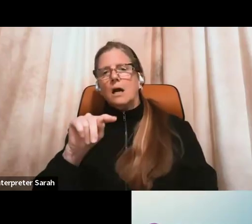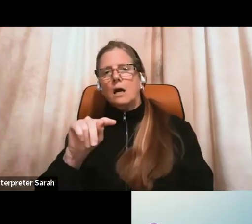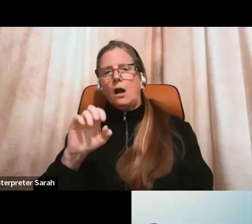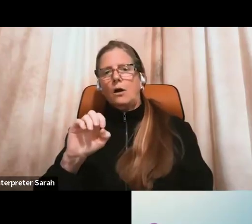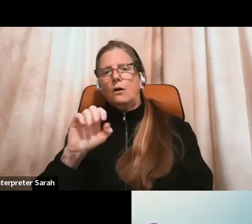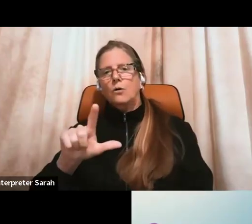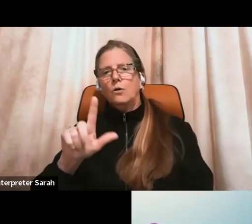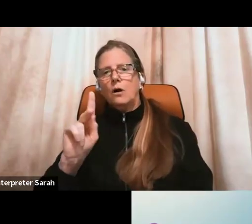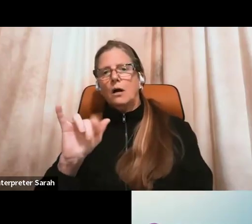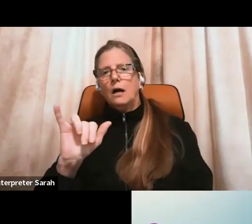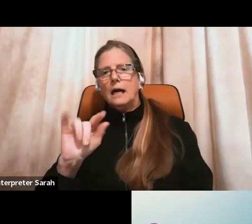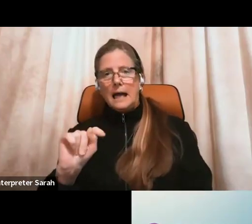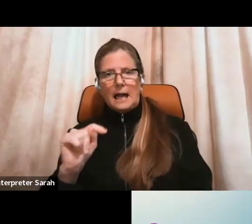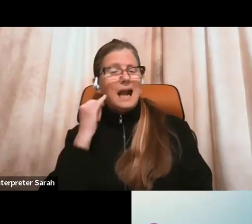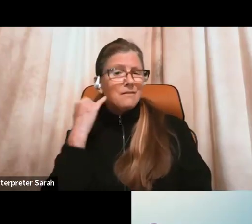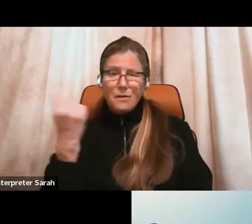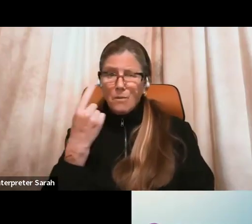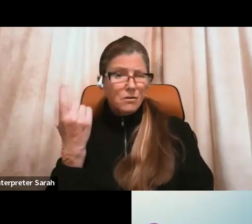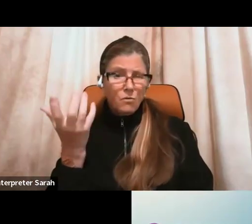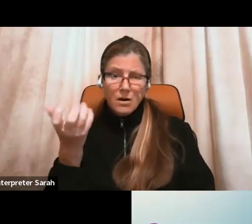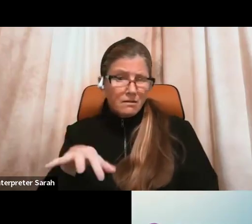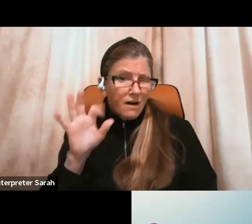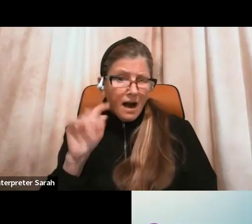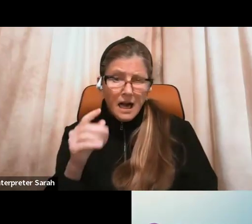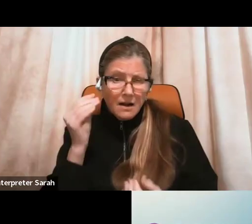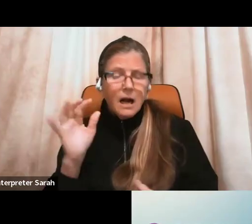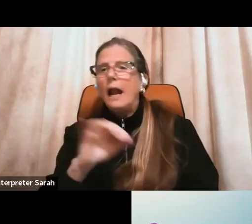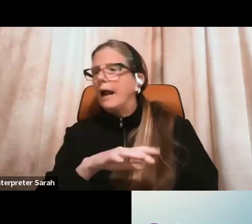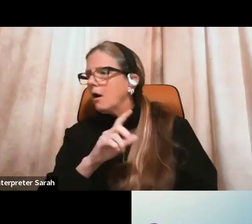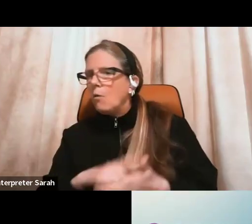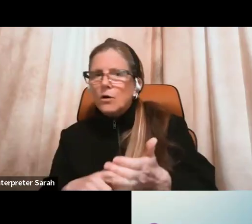who wants to find out information, either just about what the requirements are, what the law is,